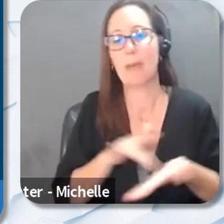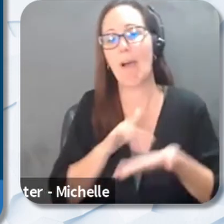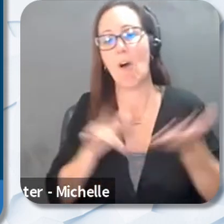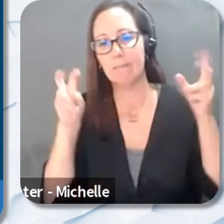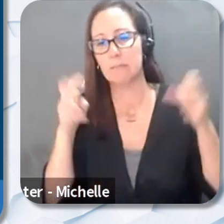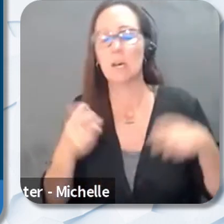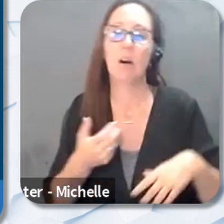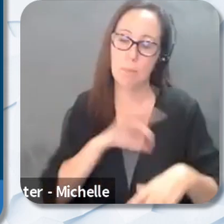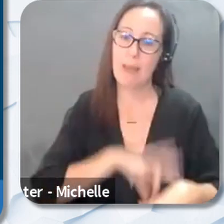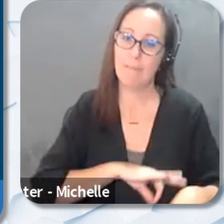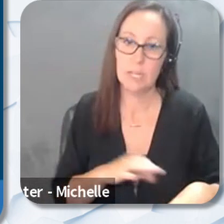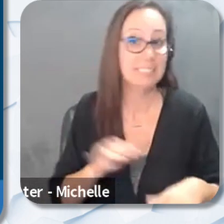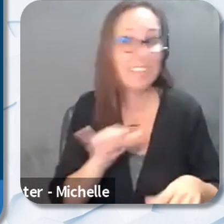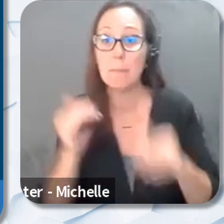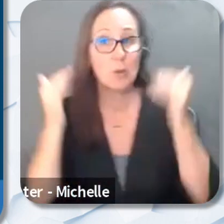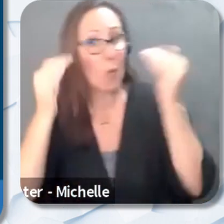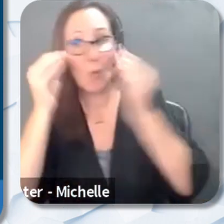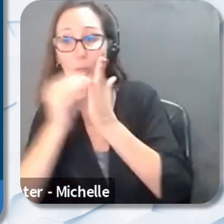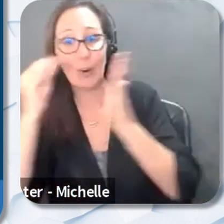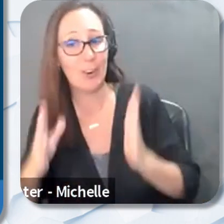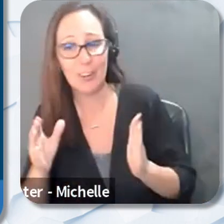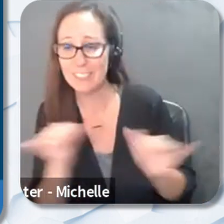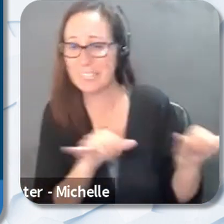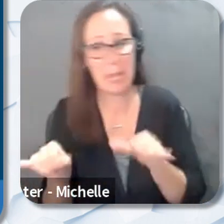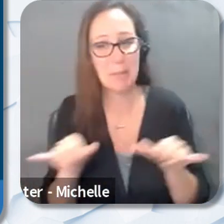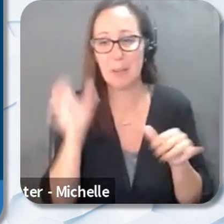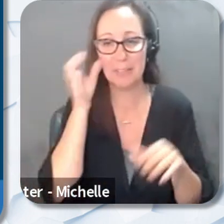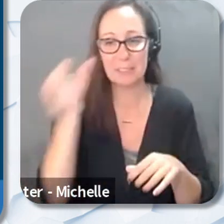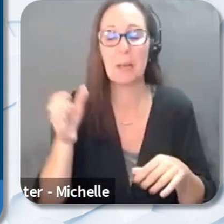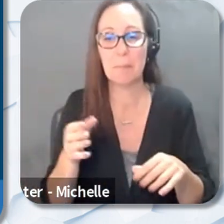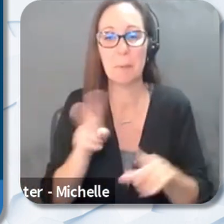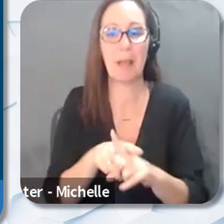same for adult learners and some of the different. principal initiatives that we've done is,